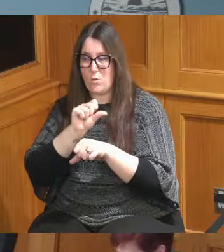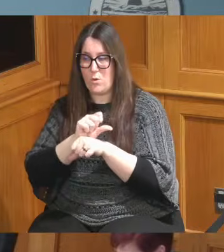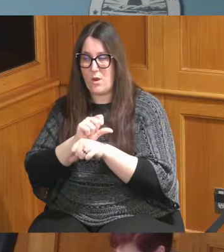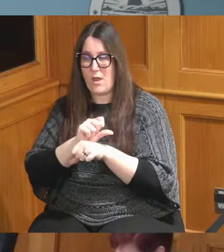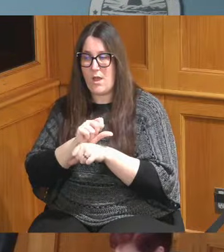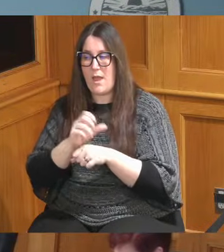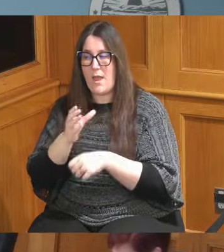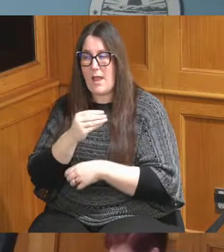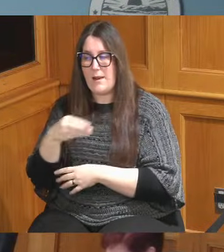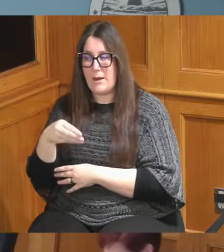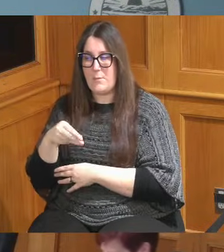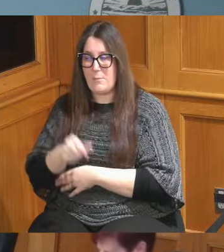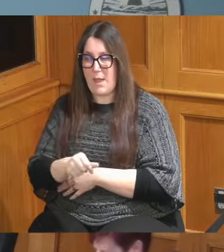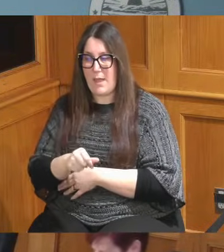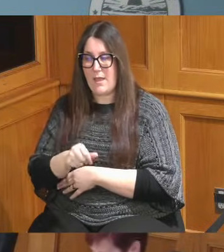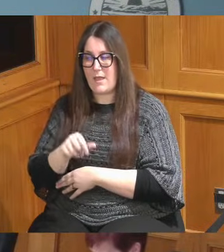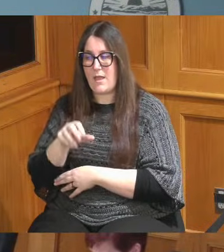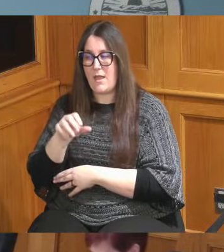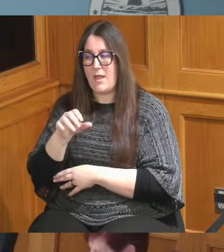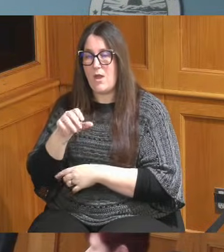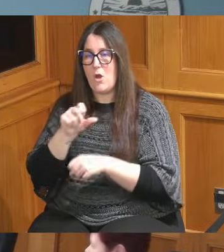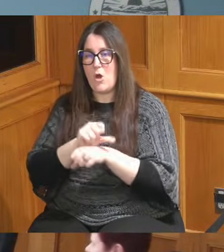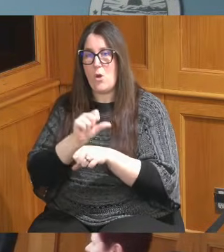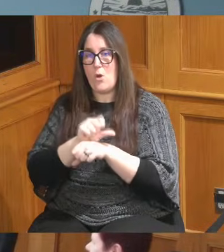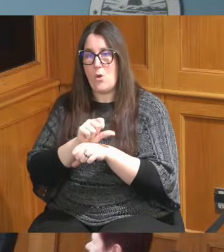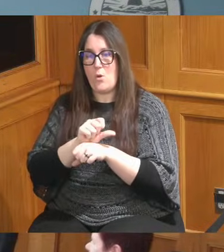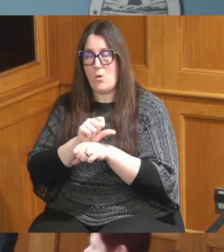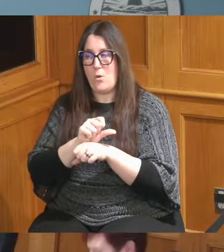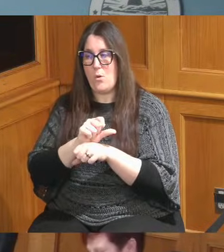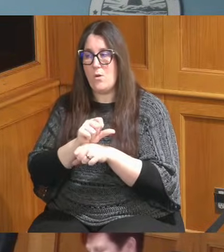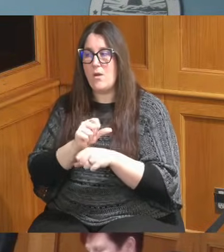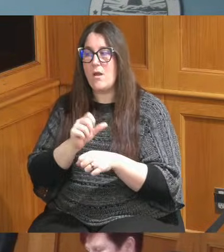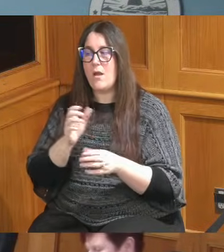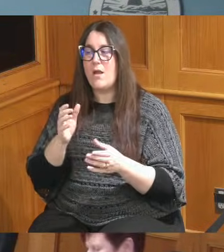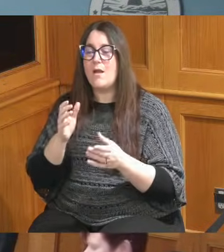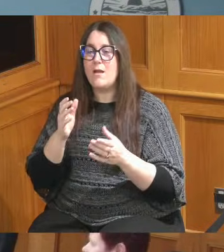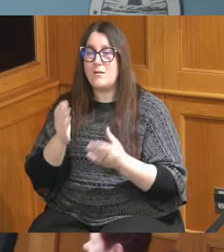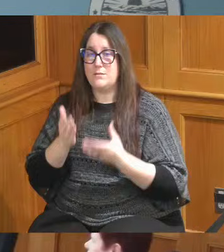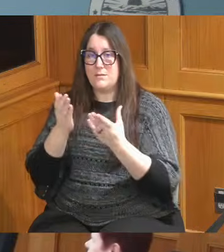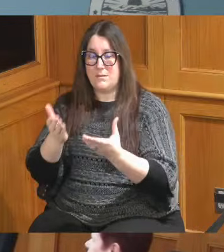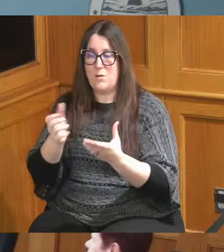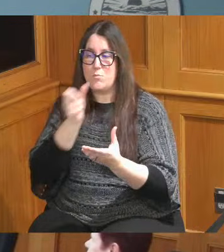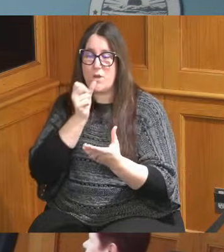of a public employee or official. I make a motion to go into executive session. Second.